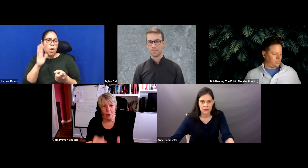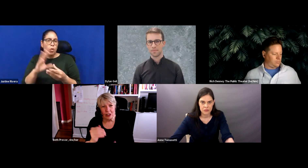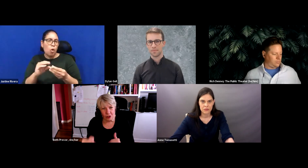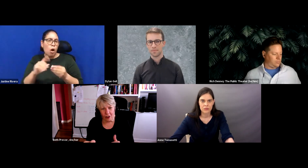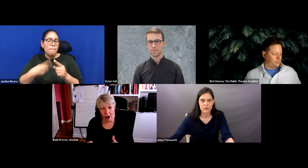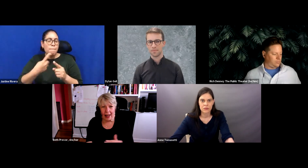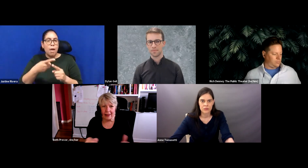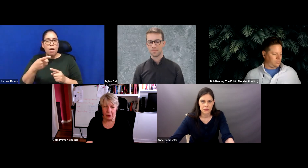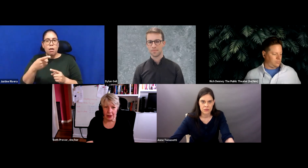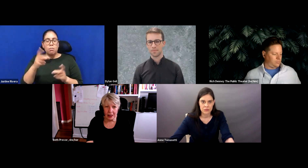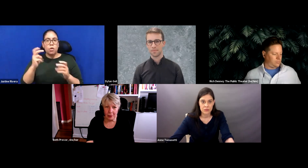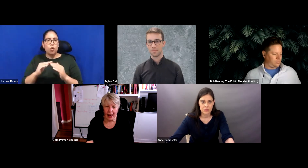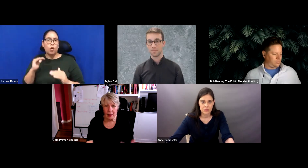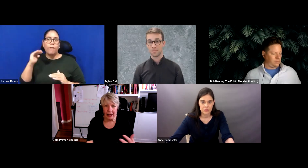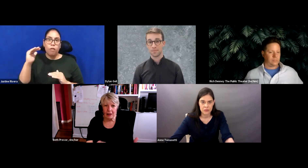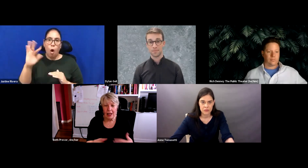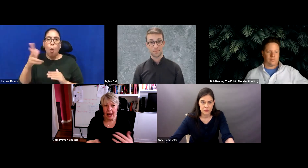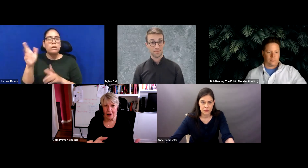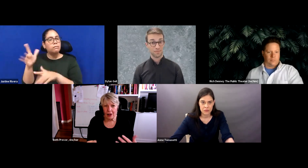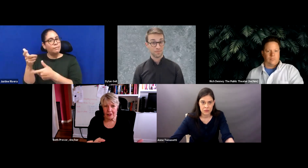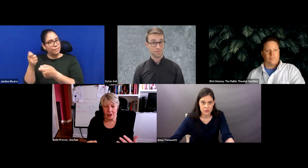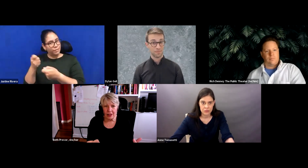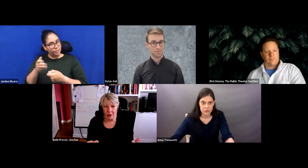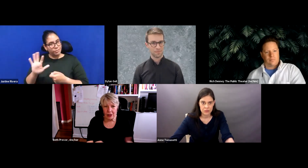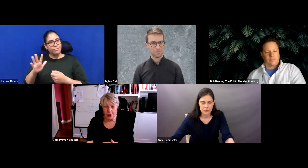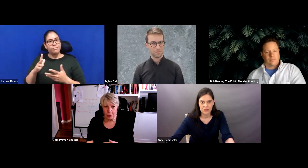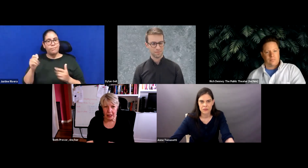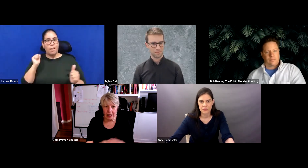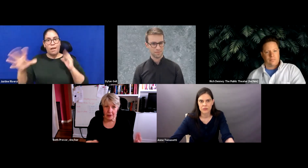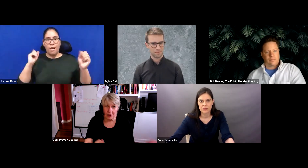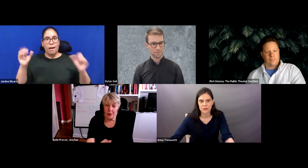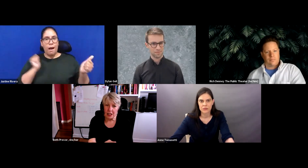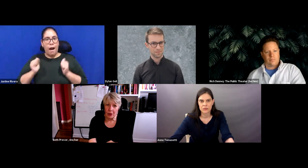going too far and then pulling it back, about how you have to do that with interpreting because, you know, especially